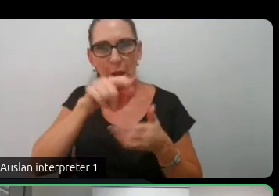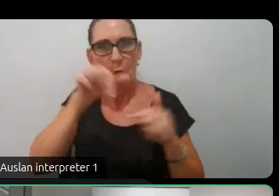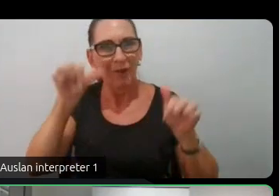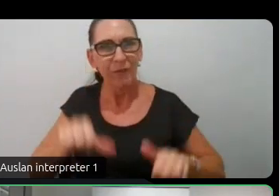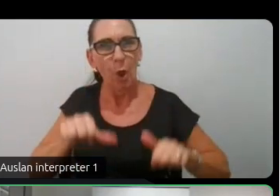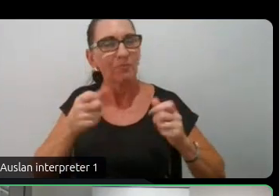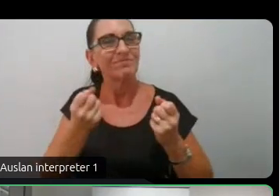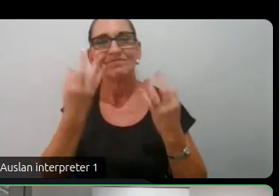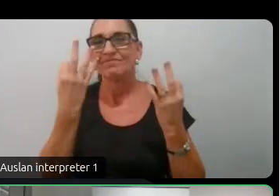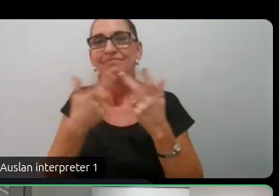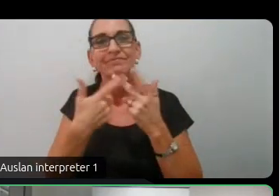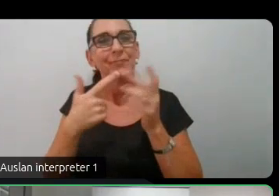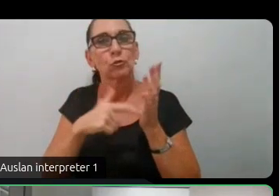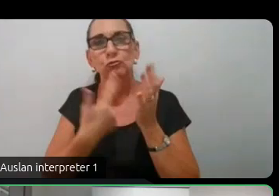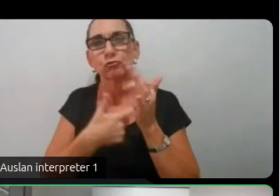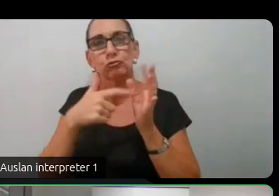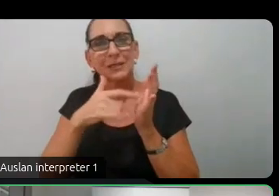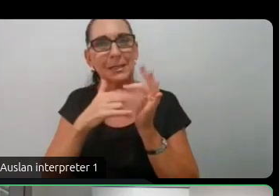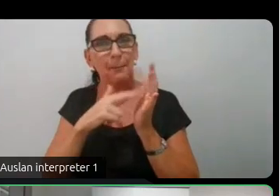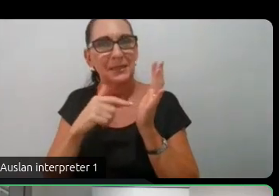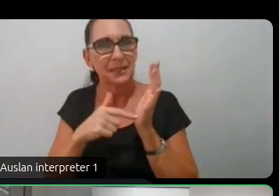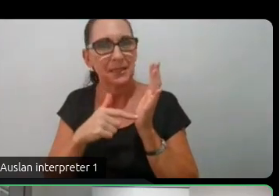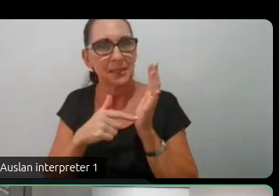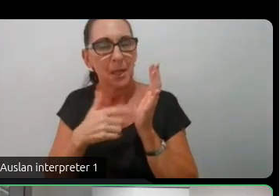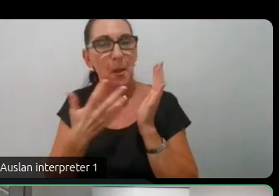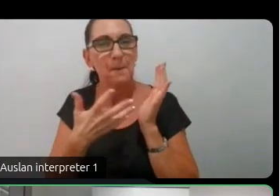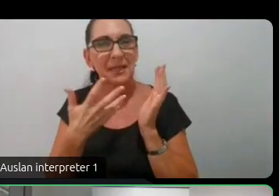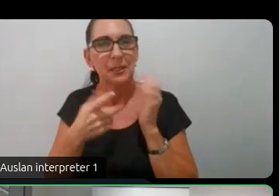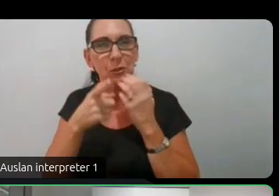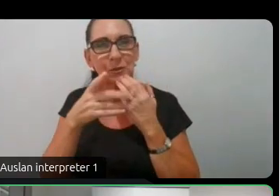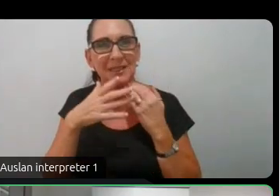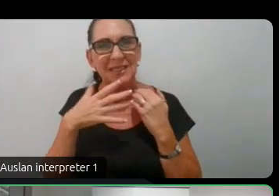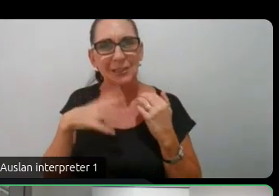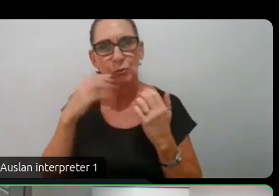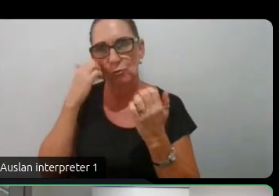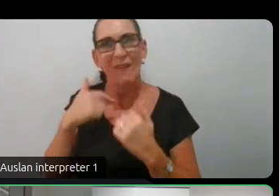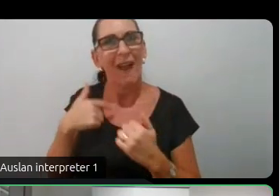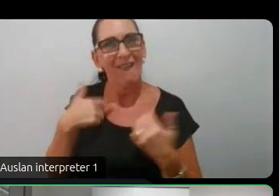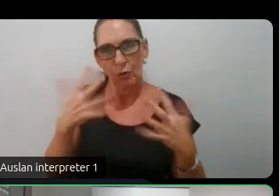um you need to establish that they've undergone previous treatments um kind of